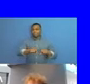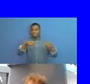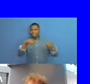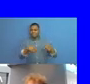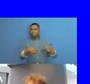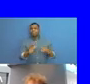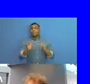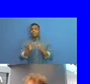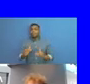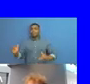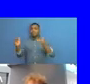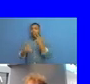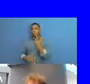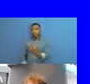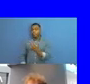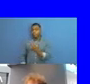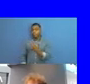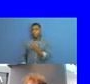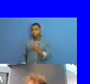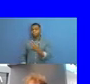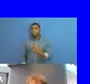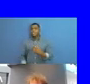And you will go through the same steps, collect ideas,